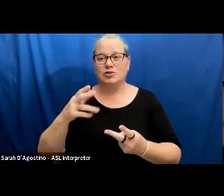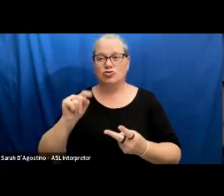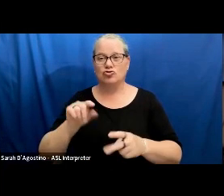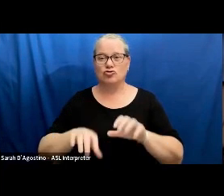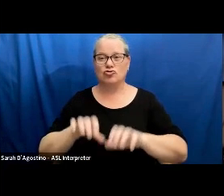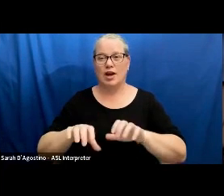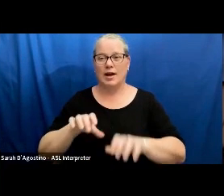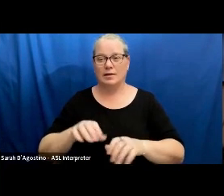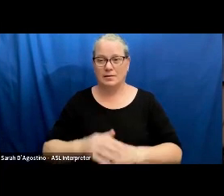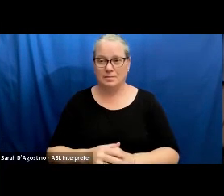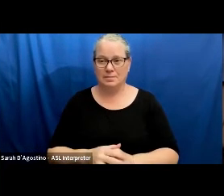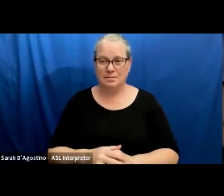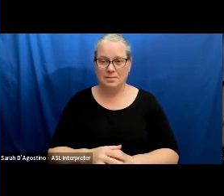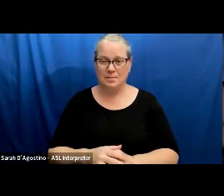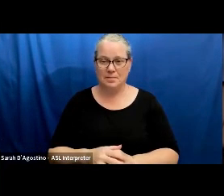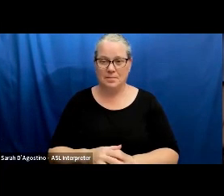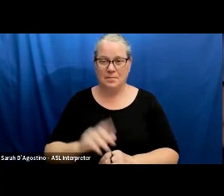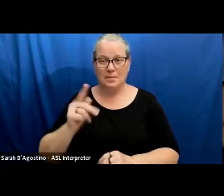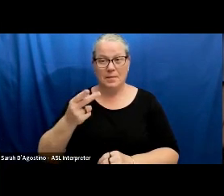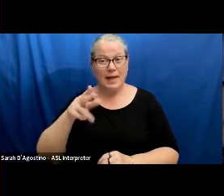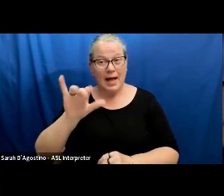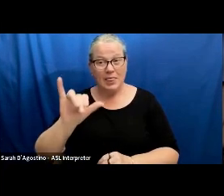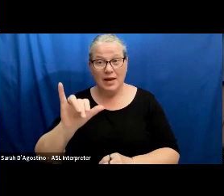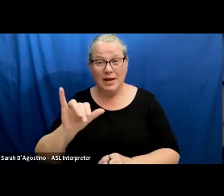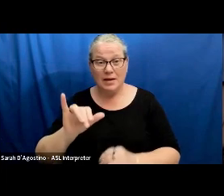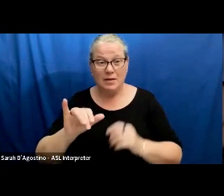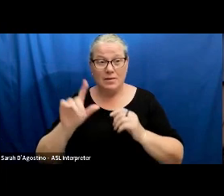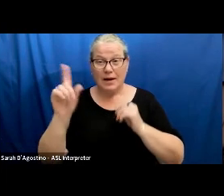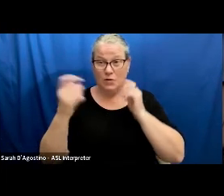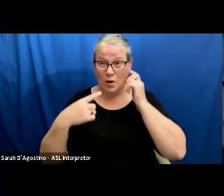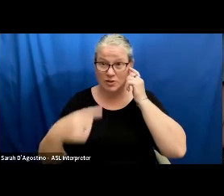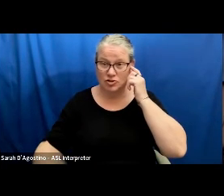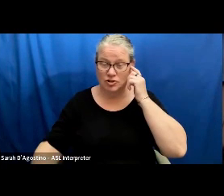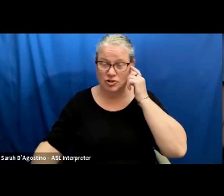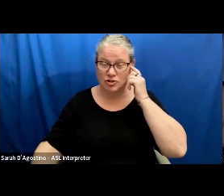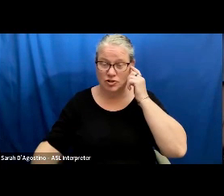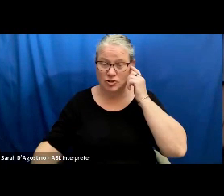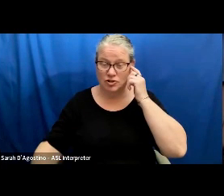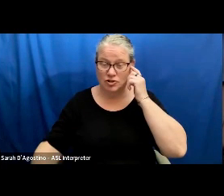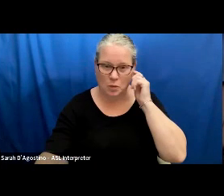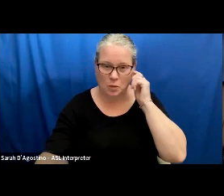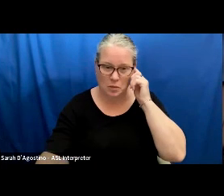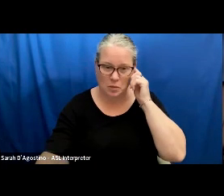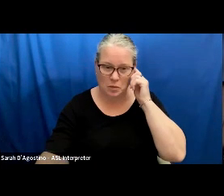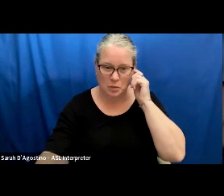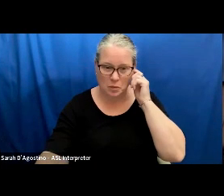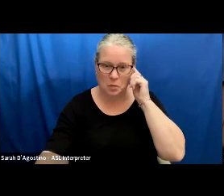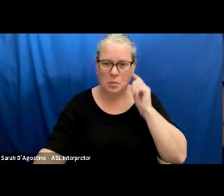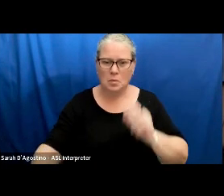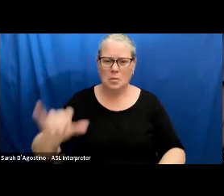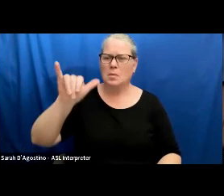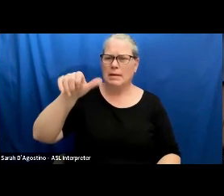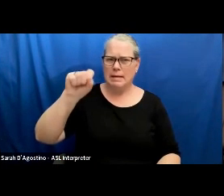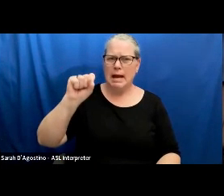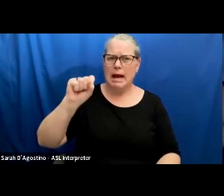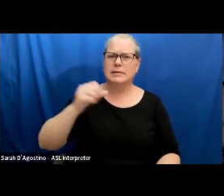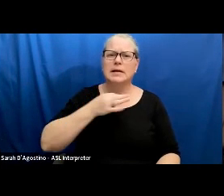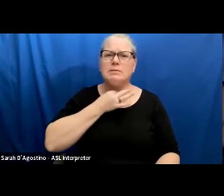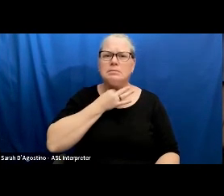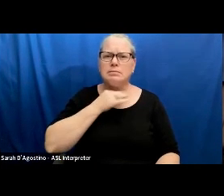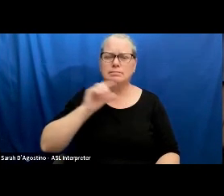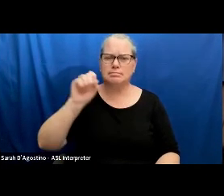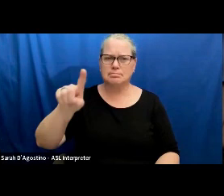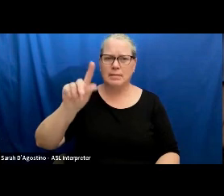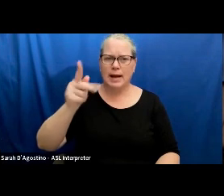kathy do you have a question yes i'm actually wondering are is that video that you premiered